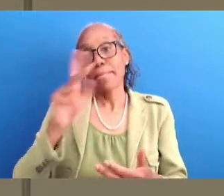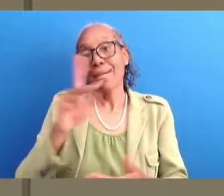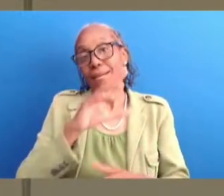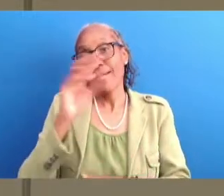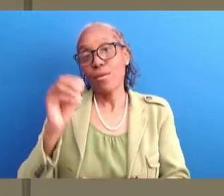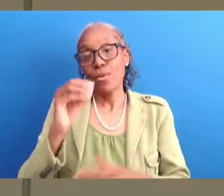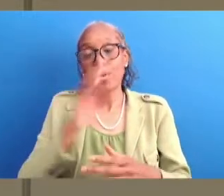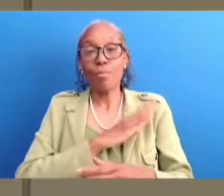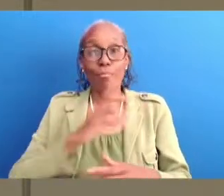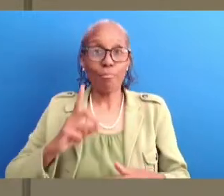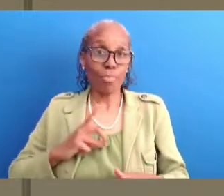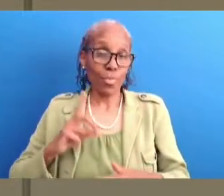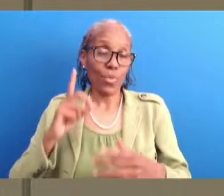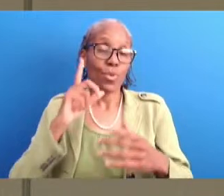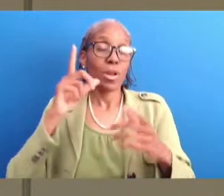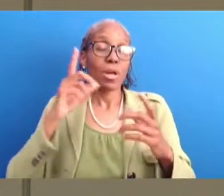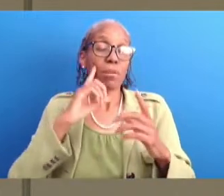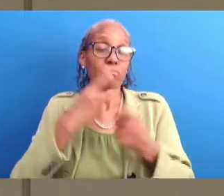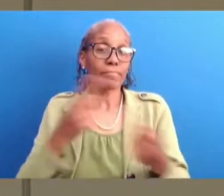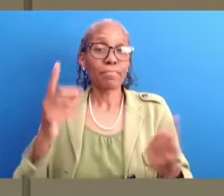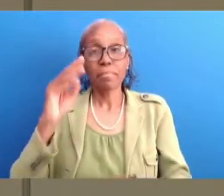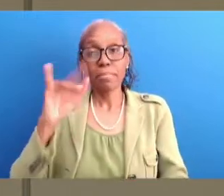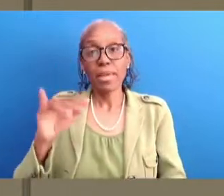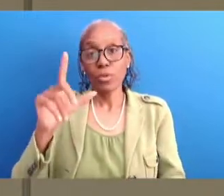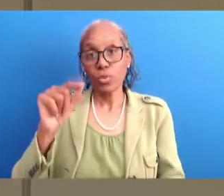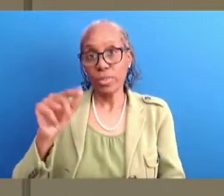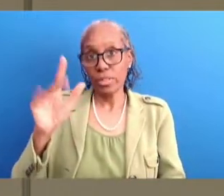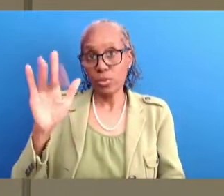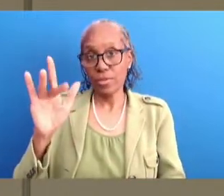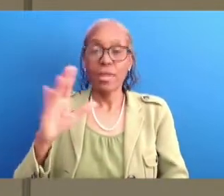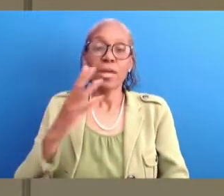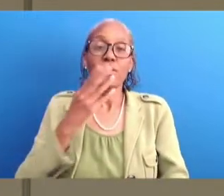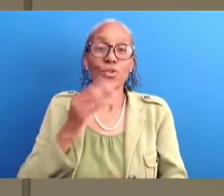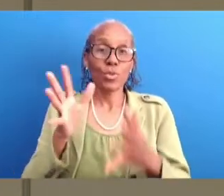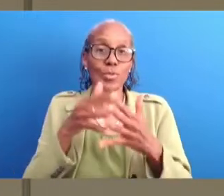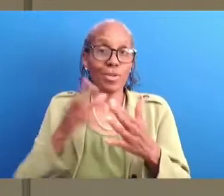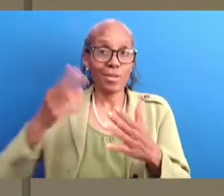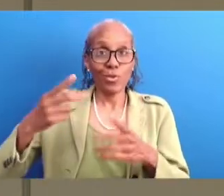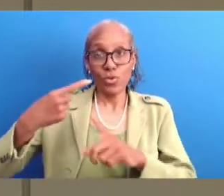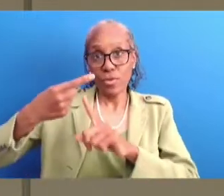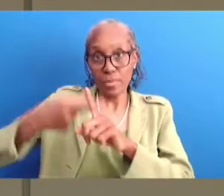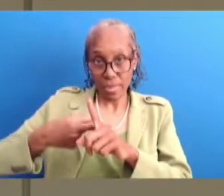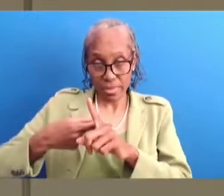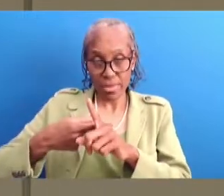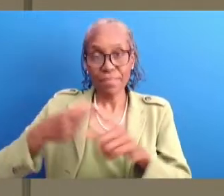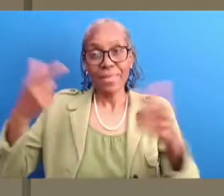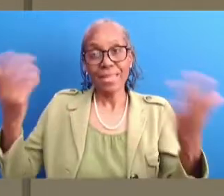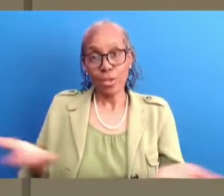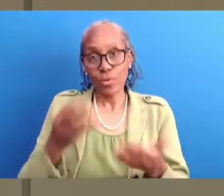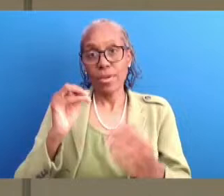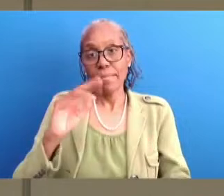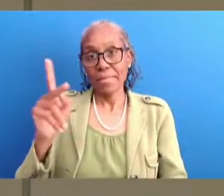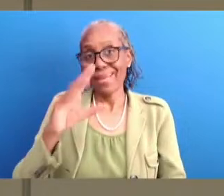THAT THE MECKLENBURG COUNTY